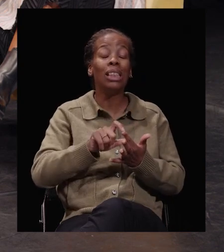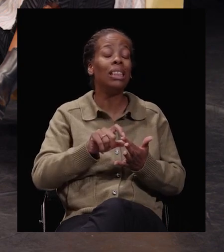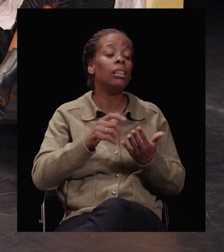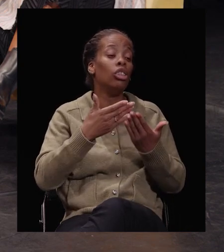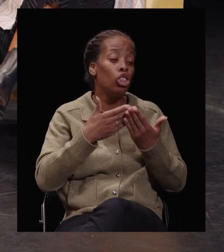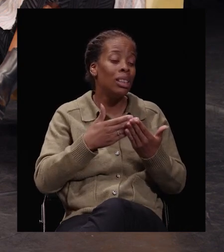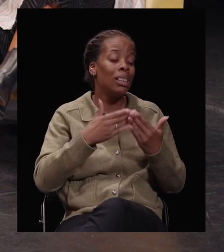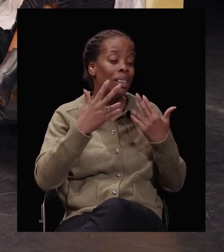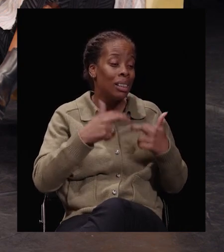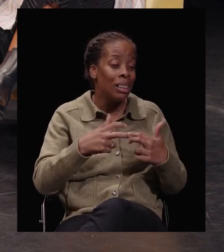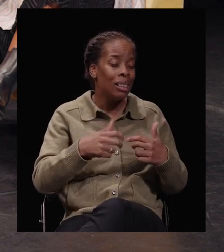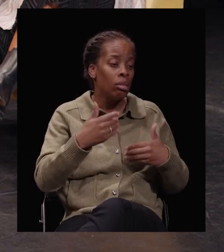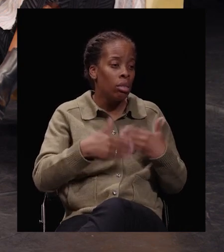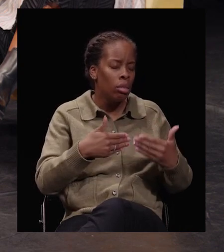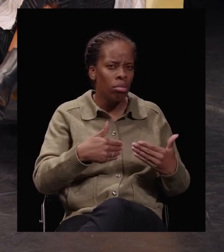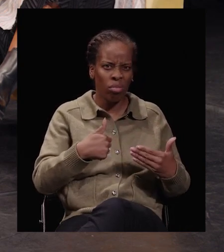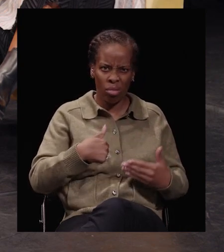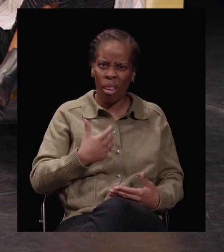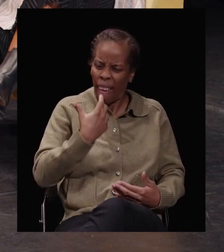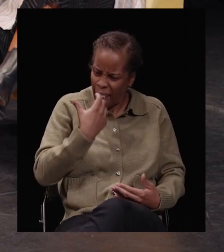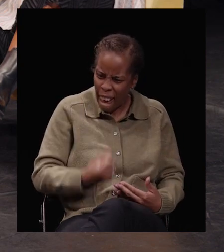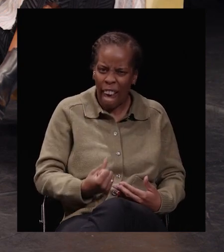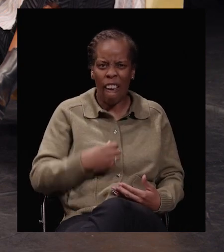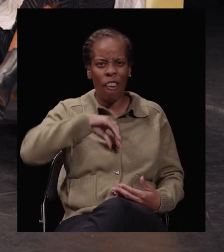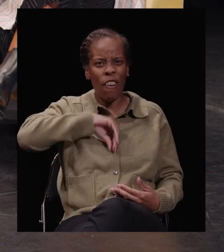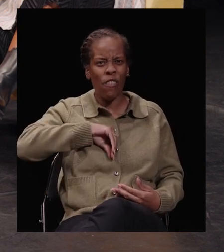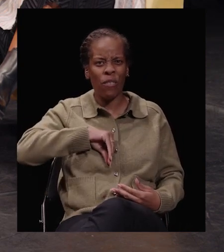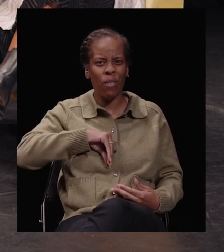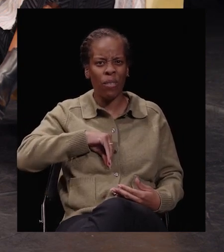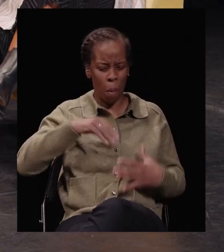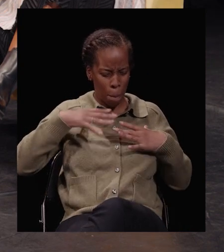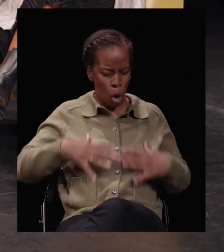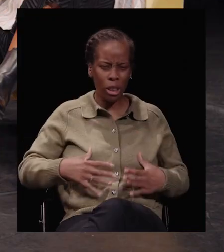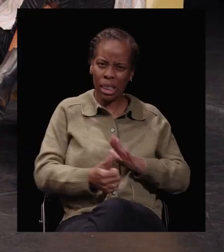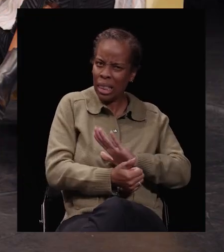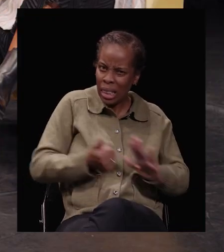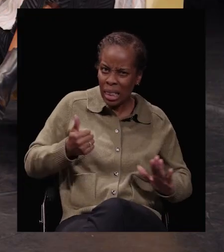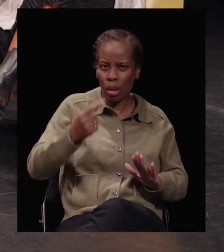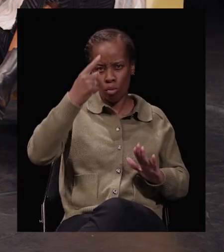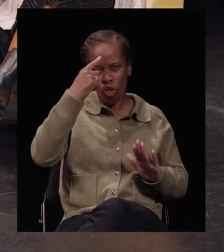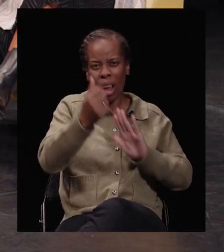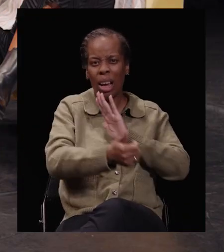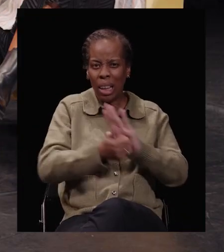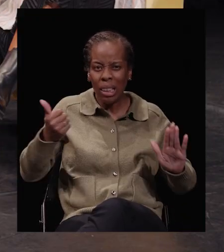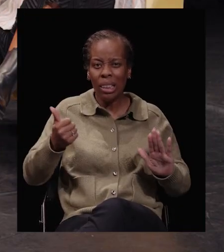no, I have this intelligence and it's a bodily intelligence, that is intelligence. And that's what I want to remind,